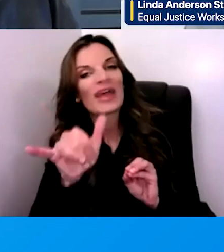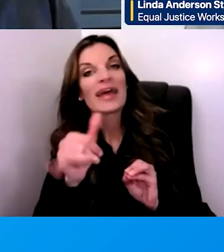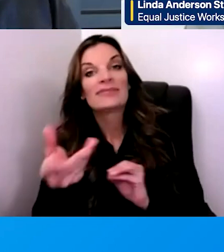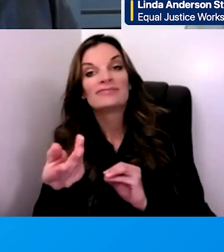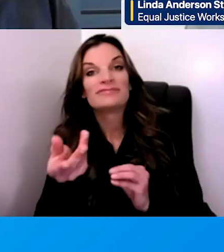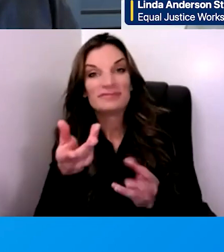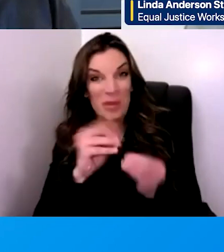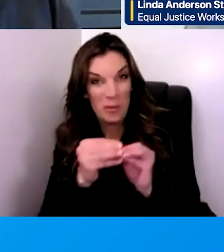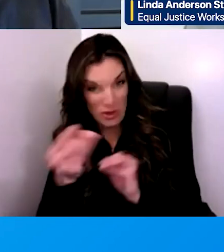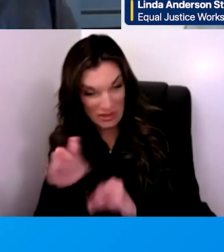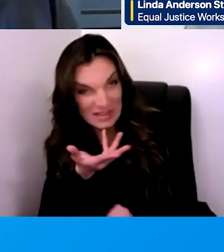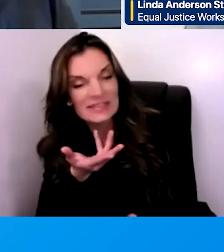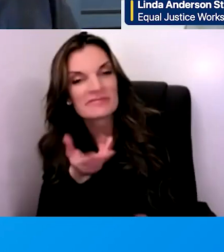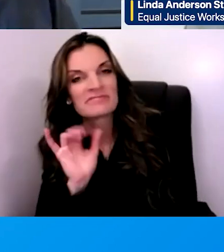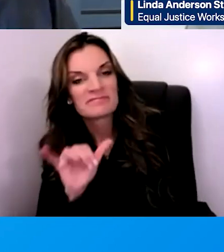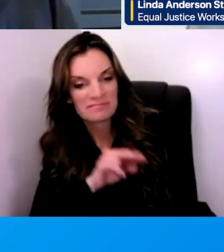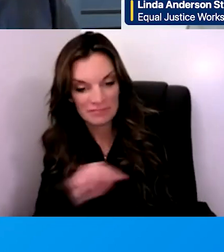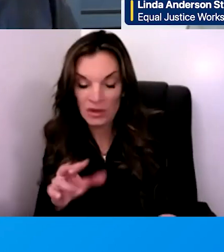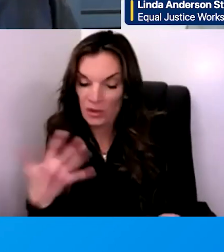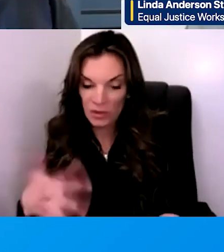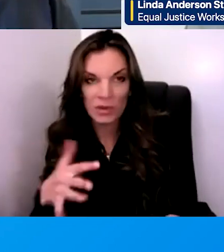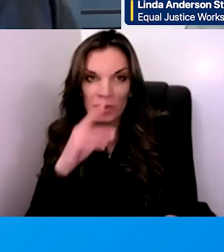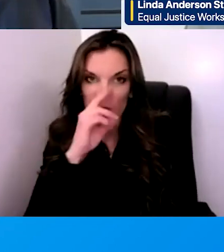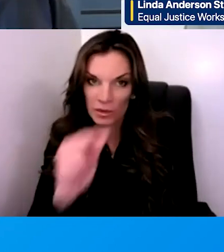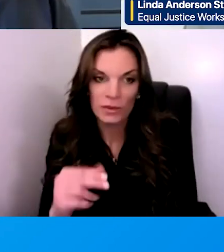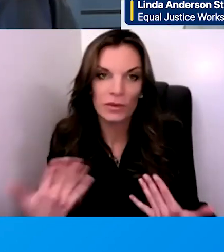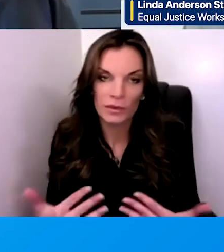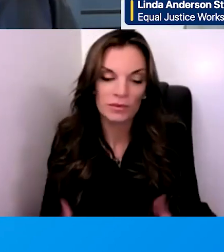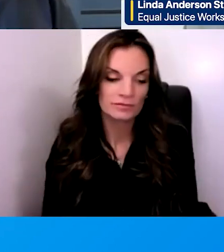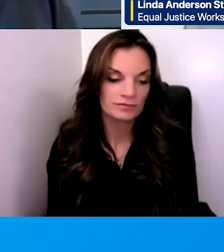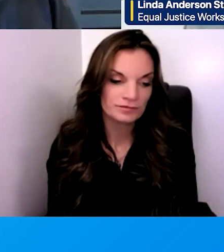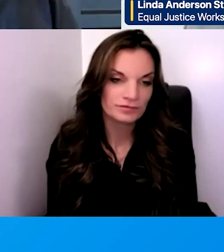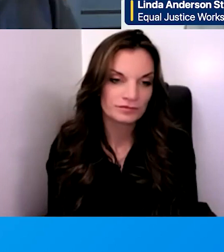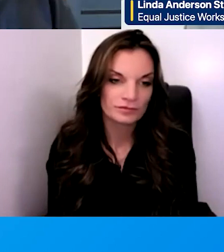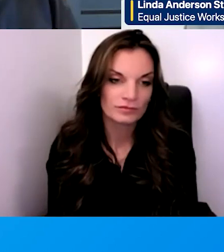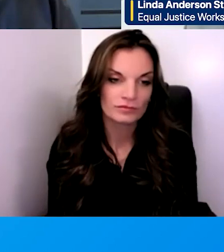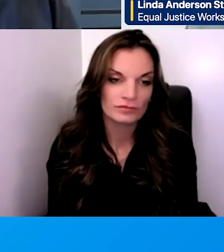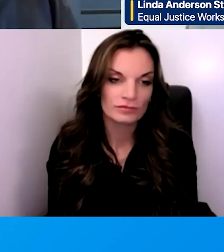statistic. That is good for reports. That is something good you want to put out later on in reports.